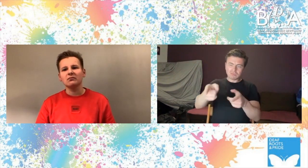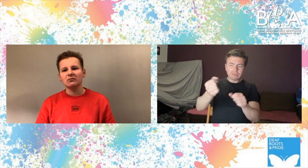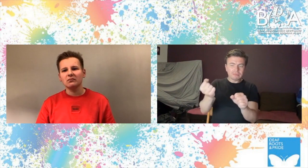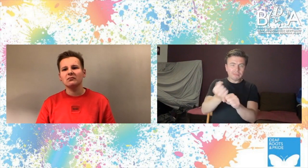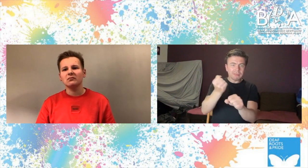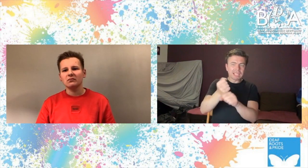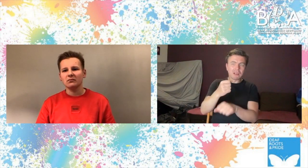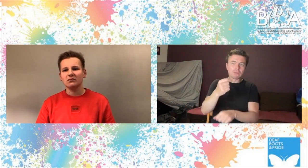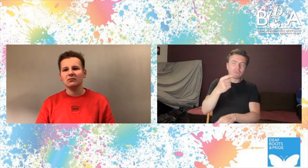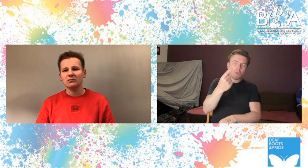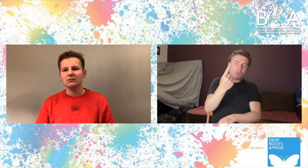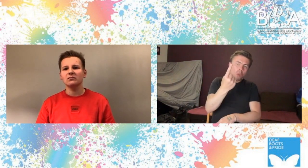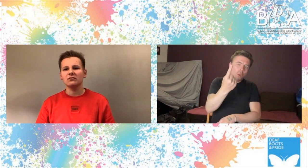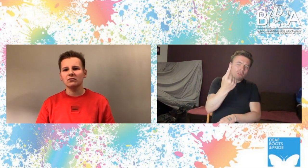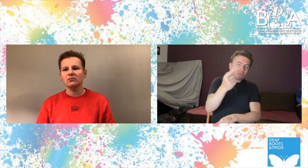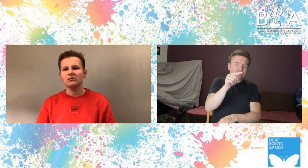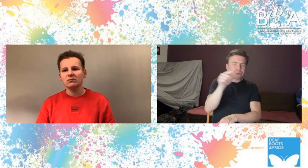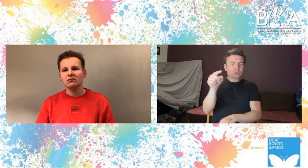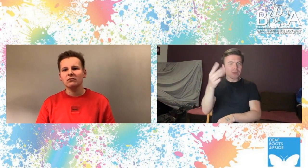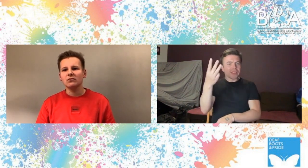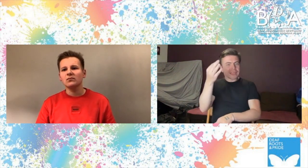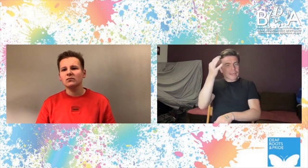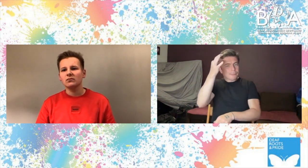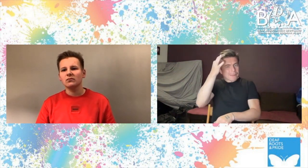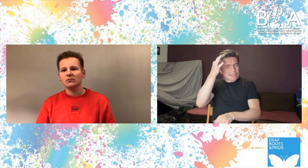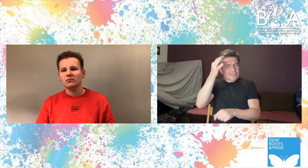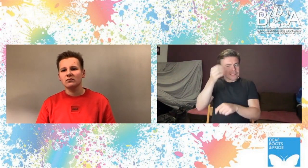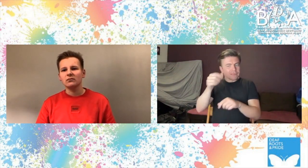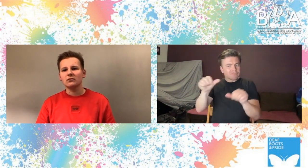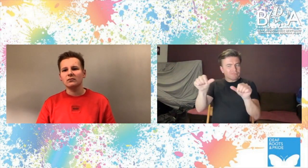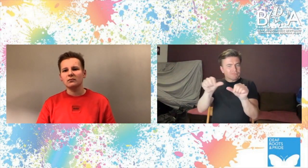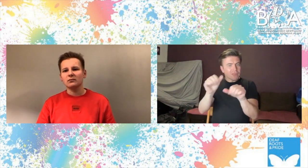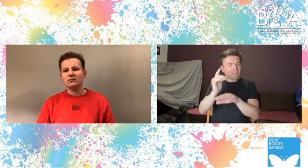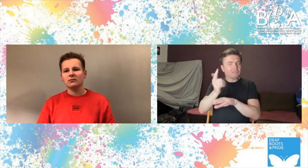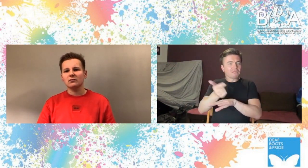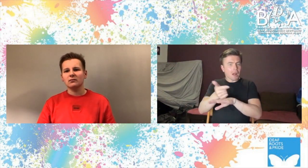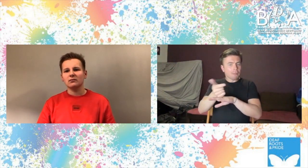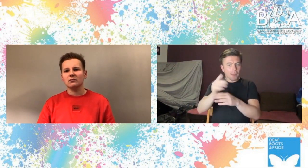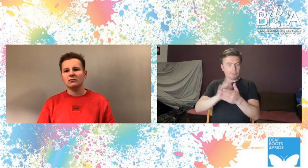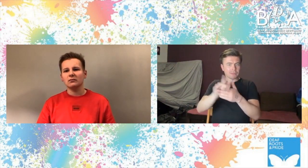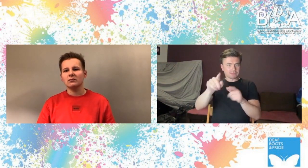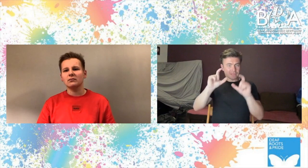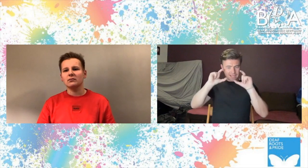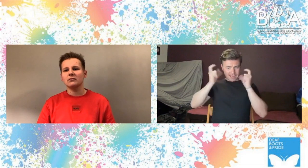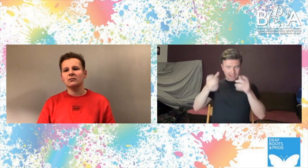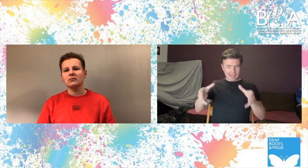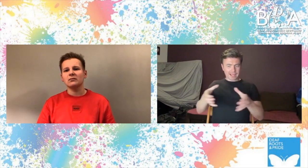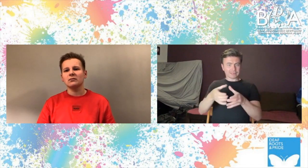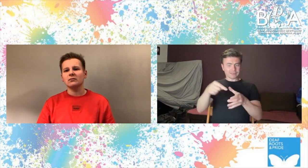should maybe give you the opportunity to make 1-to-3-minute films as a class,